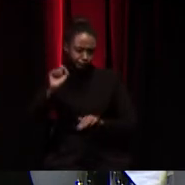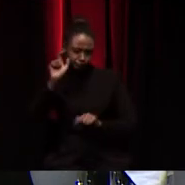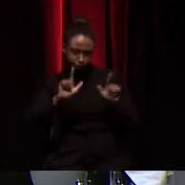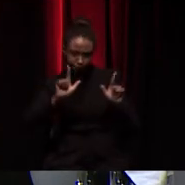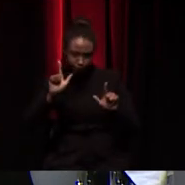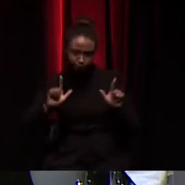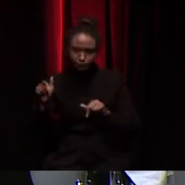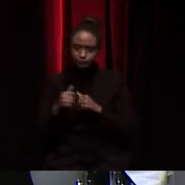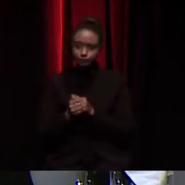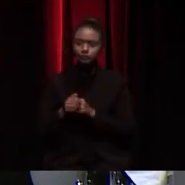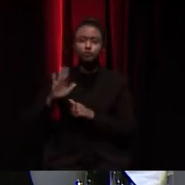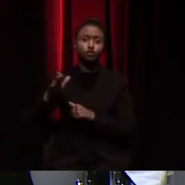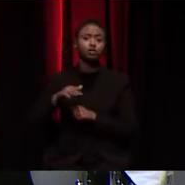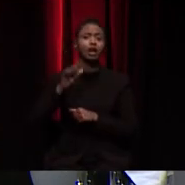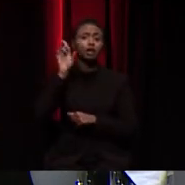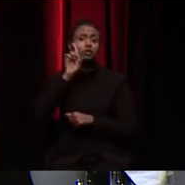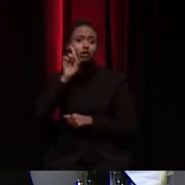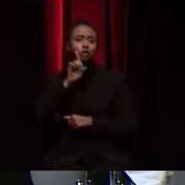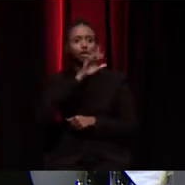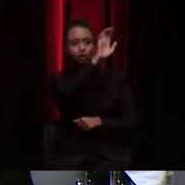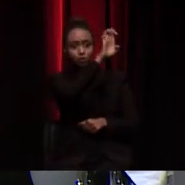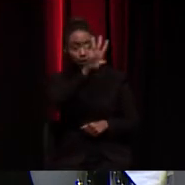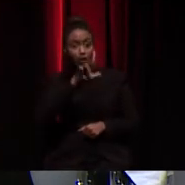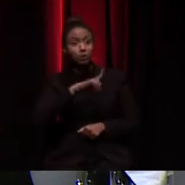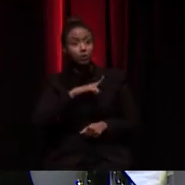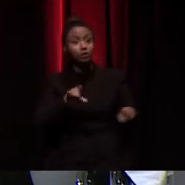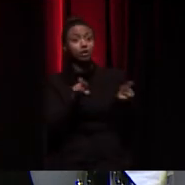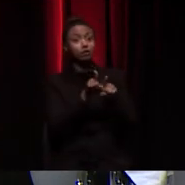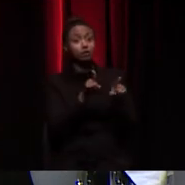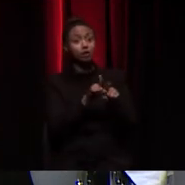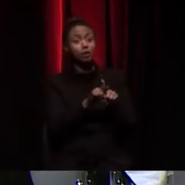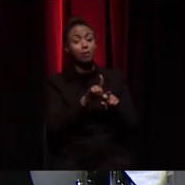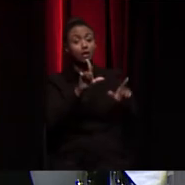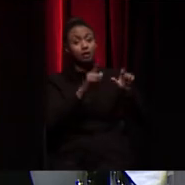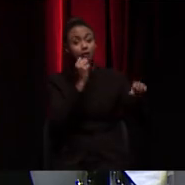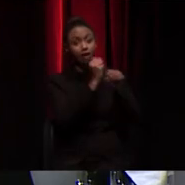The U.S. and Europe also have a cable TV channel called Viceland,